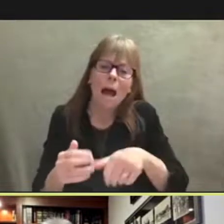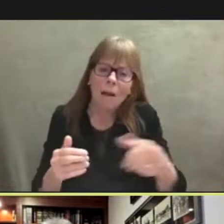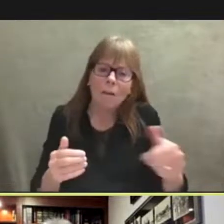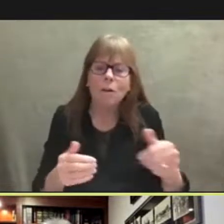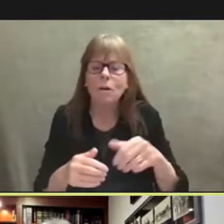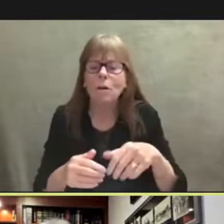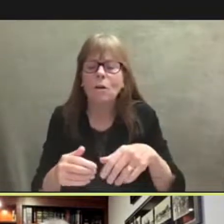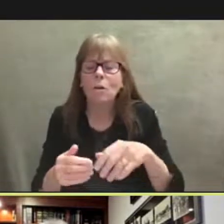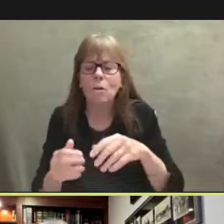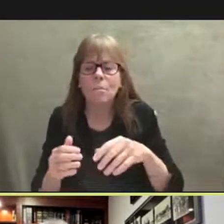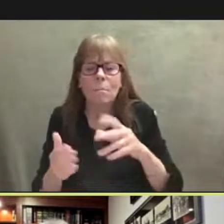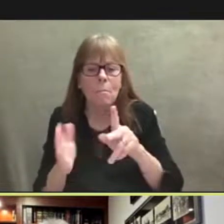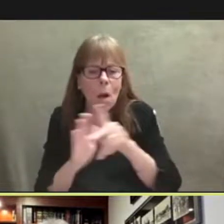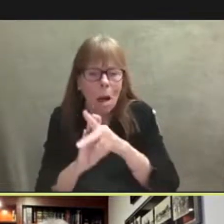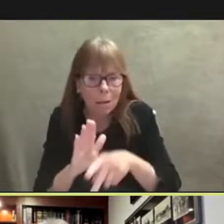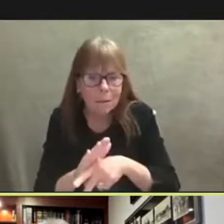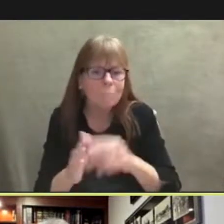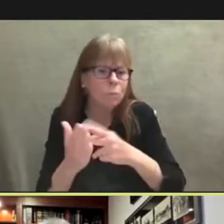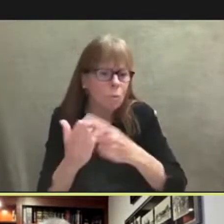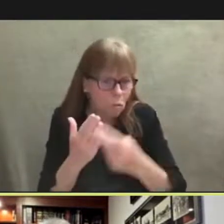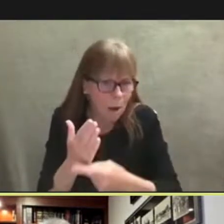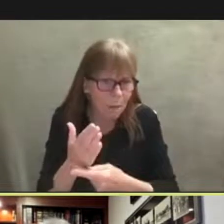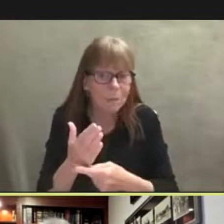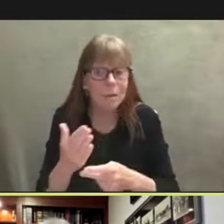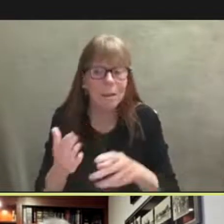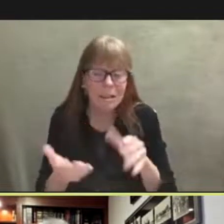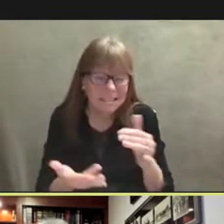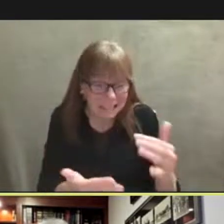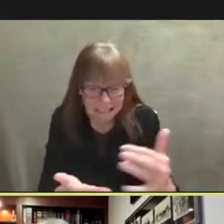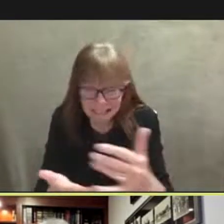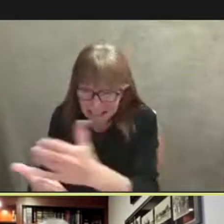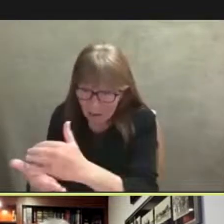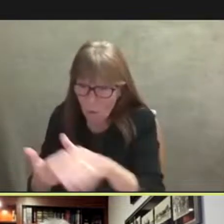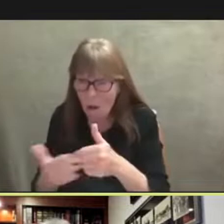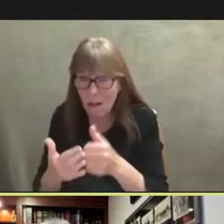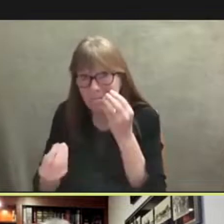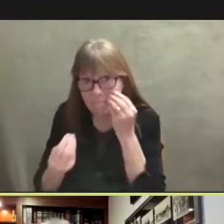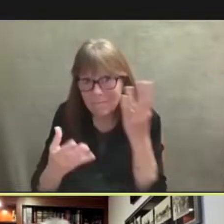With the aim of making recommendations to the president for prioritizing the advancement